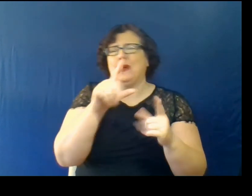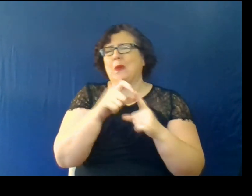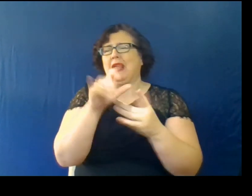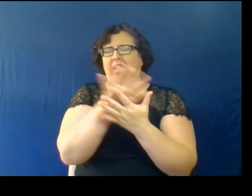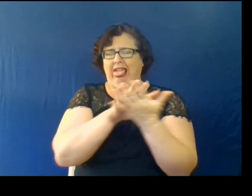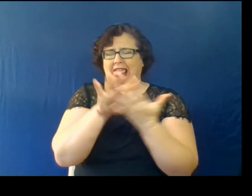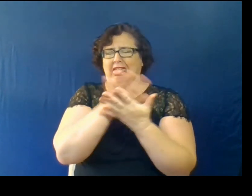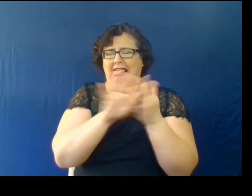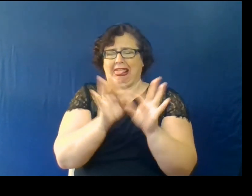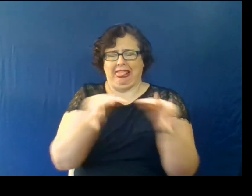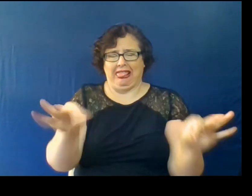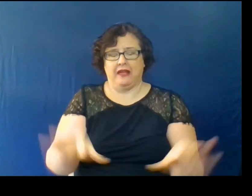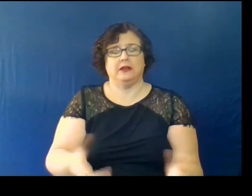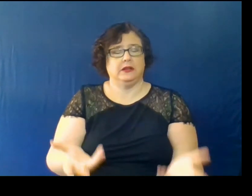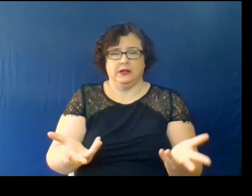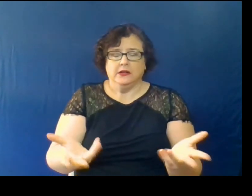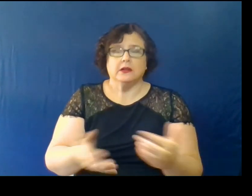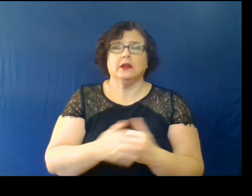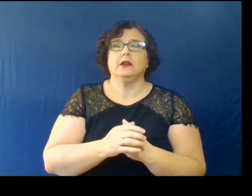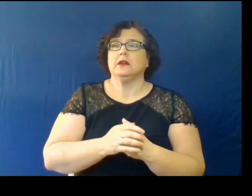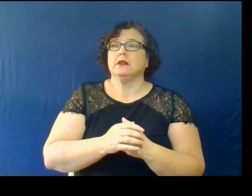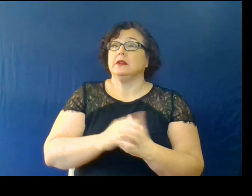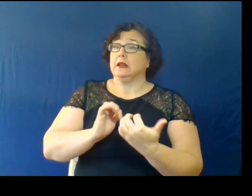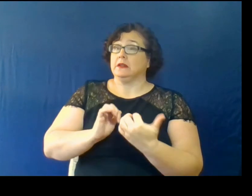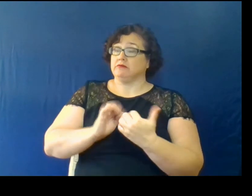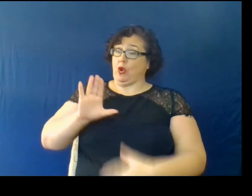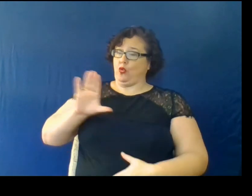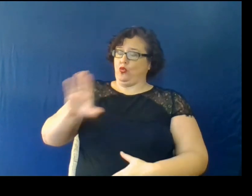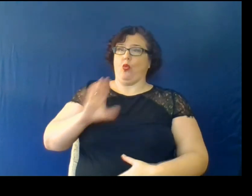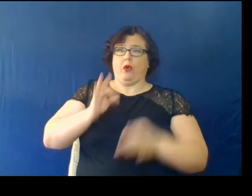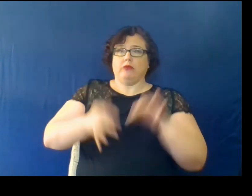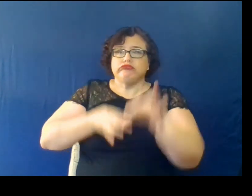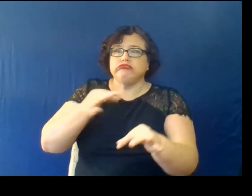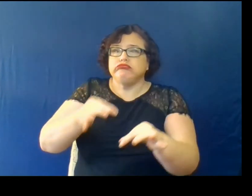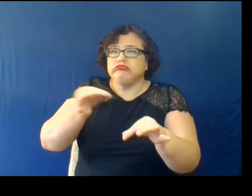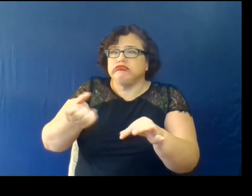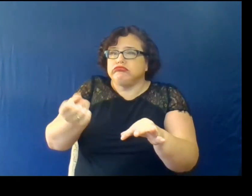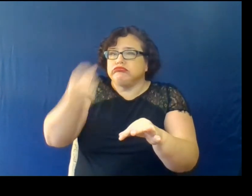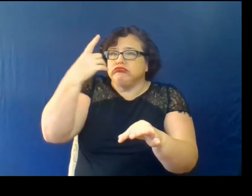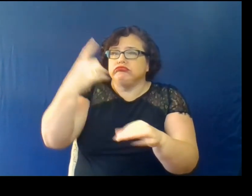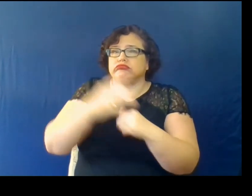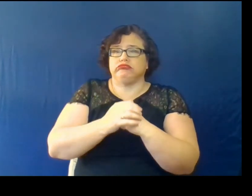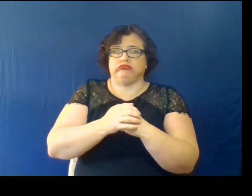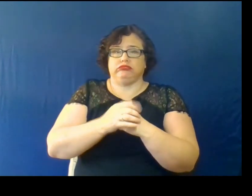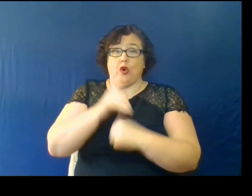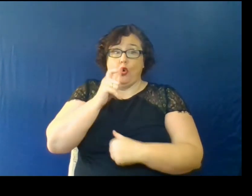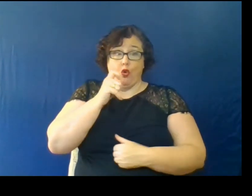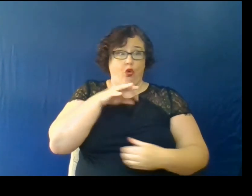there. How do you what's your strategy for understanding who you're going to vote for and how